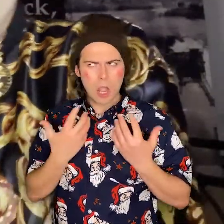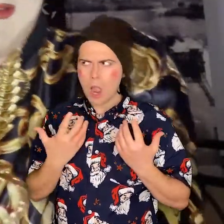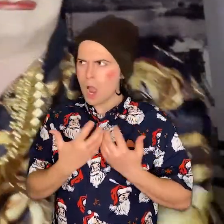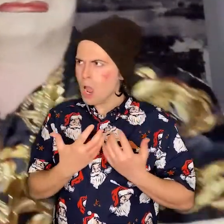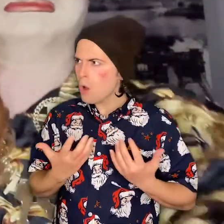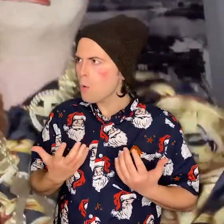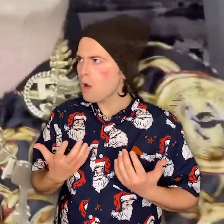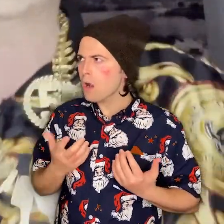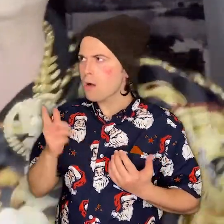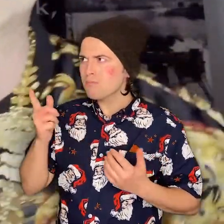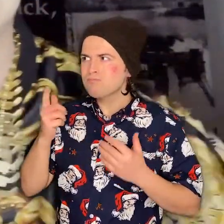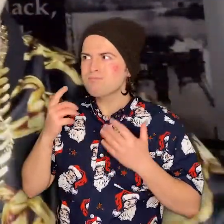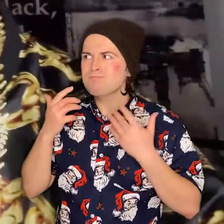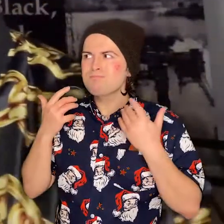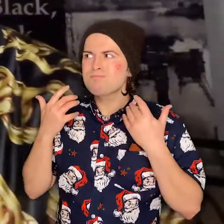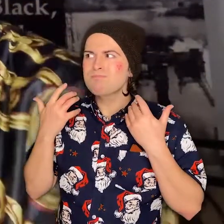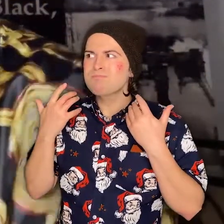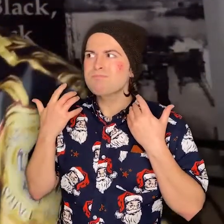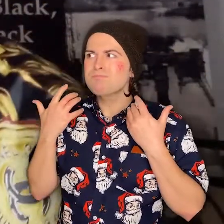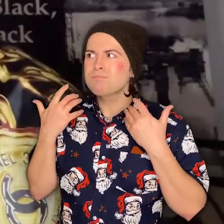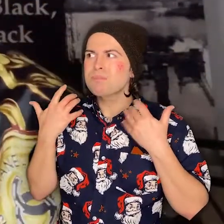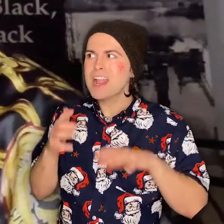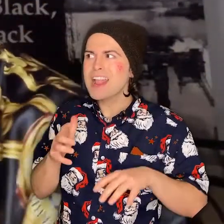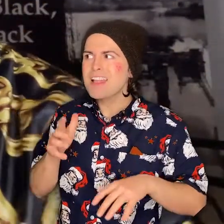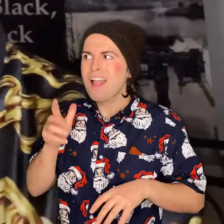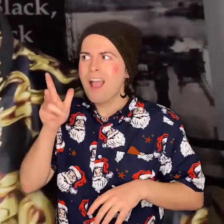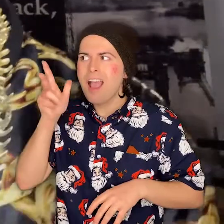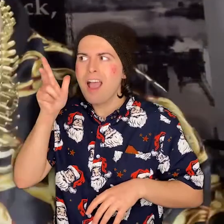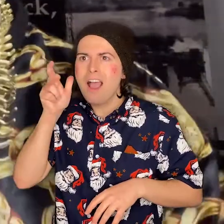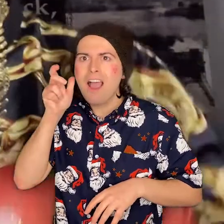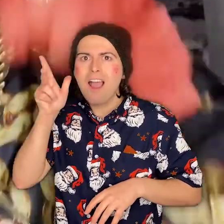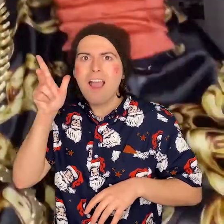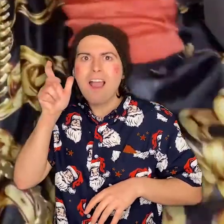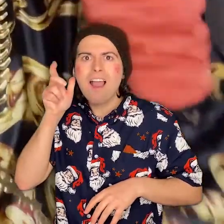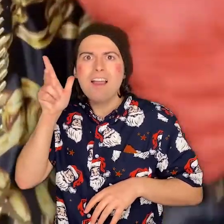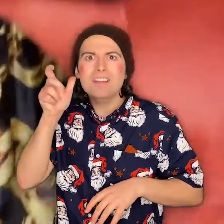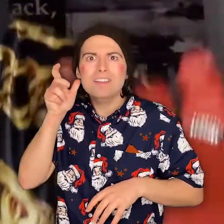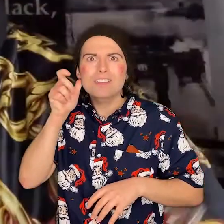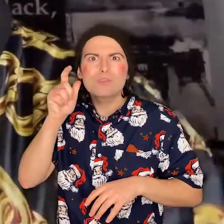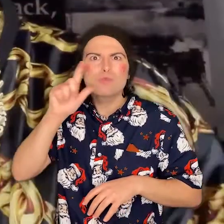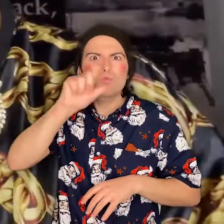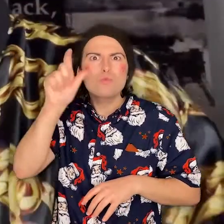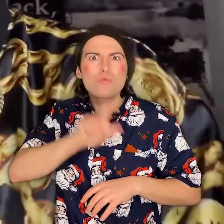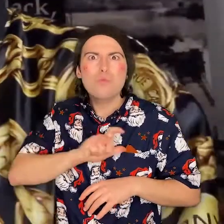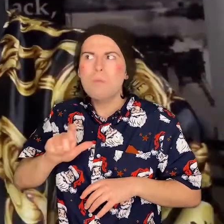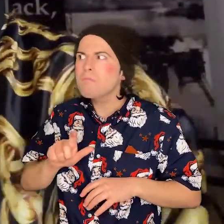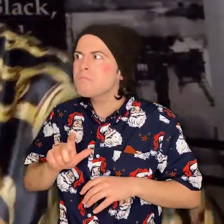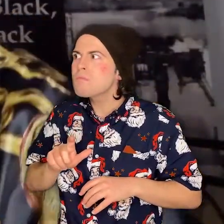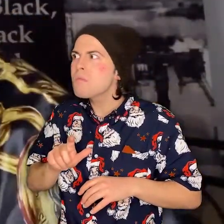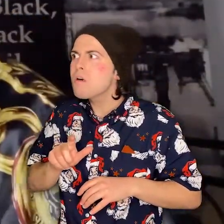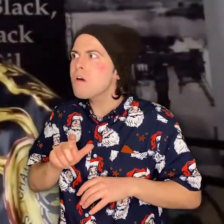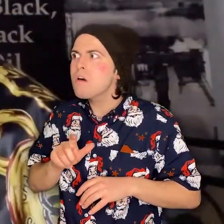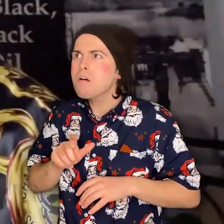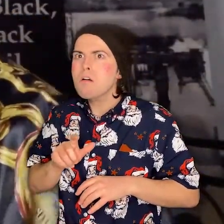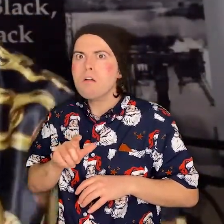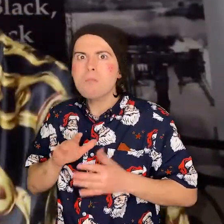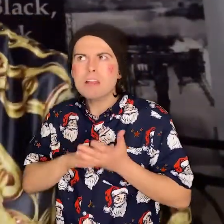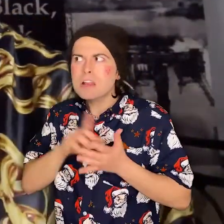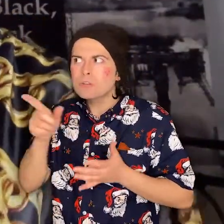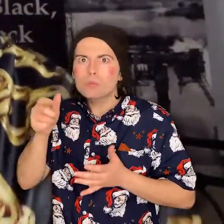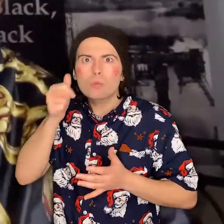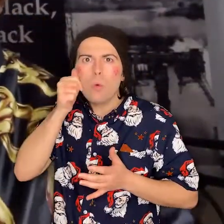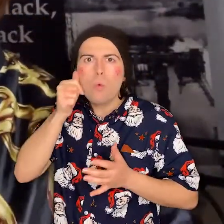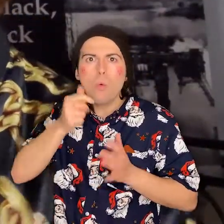You see I’ve been back in Pantoland for months now and have hacked into every one of the Dames zoom calls.